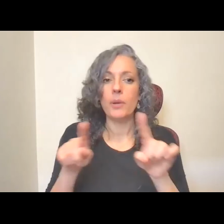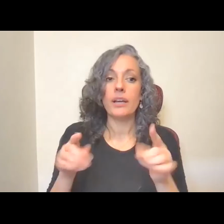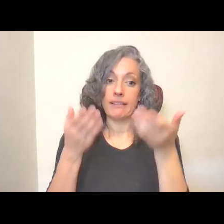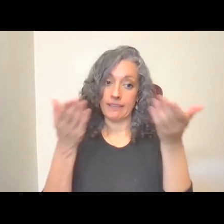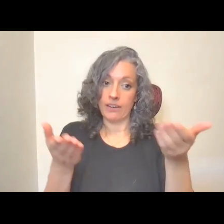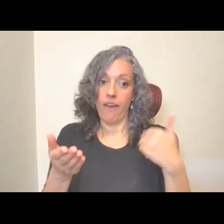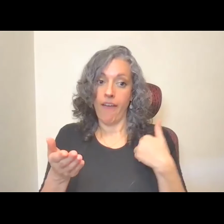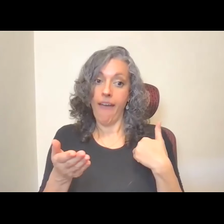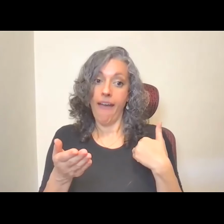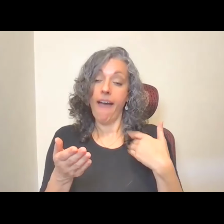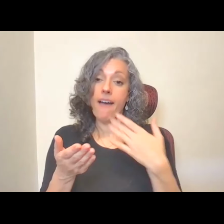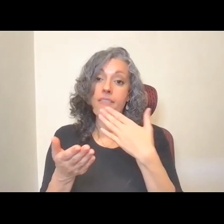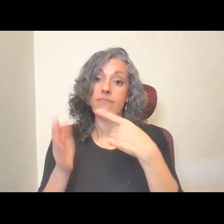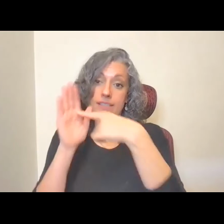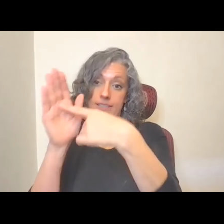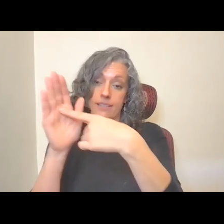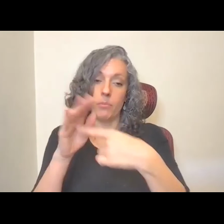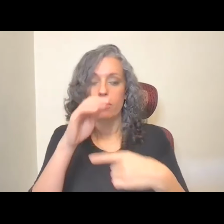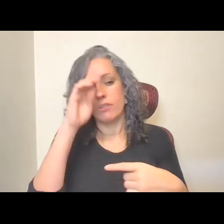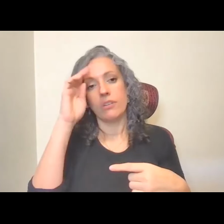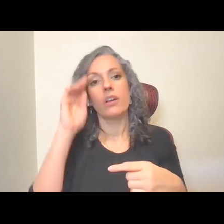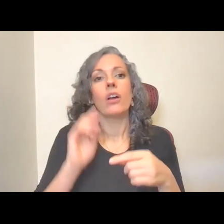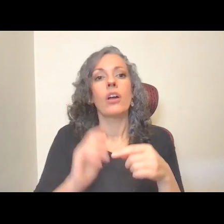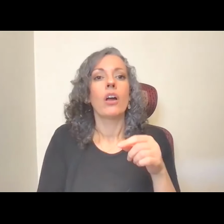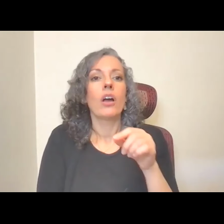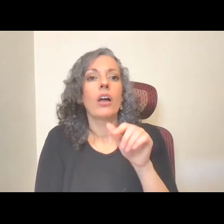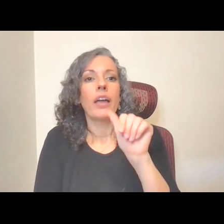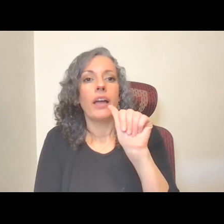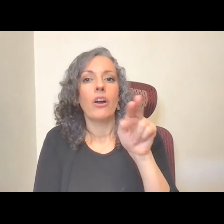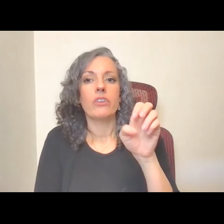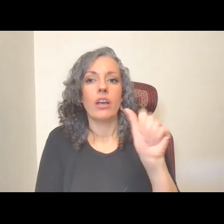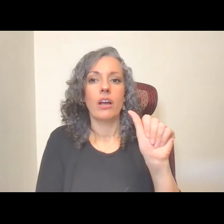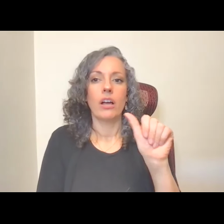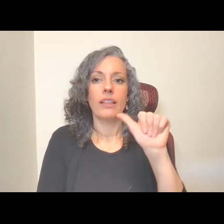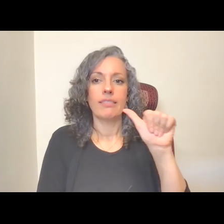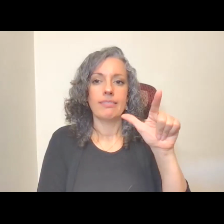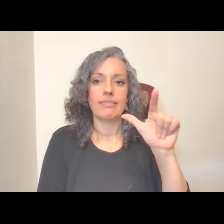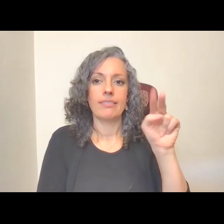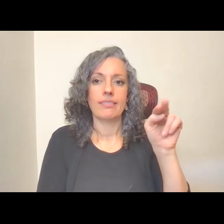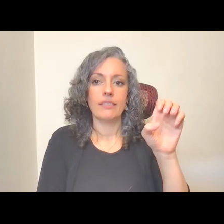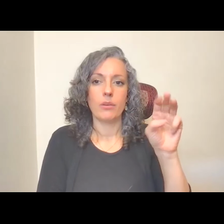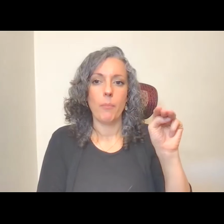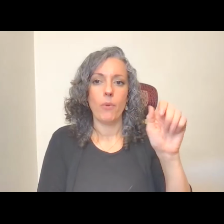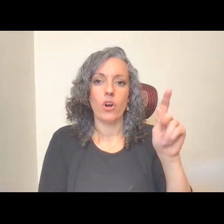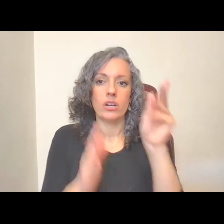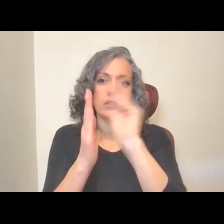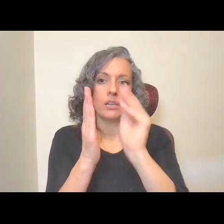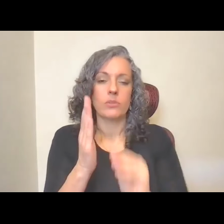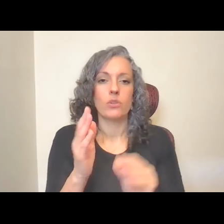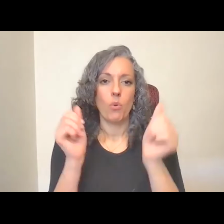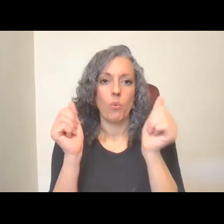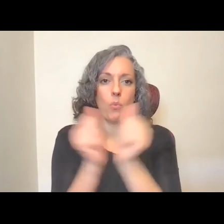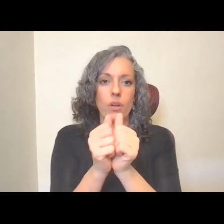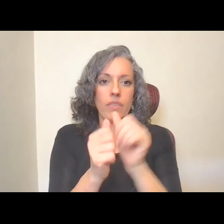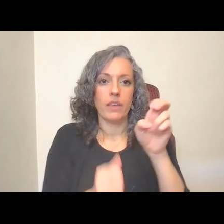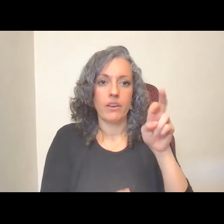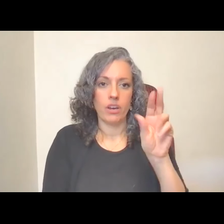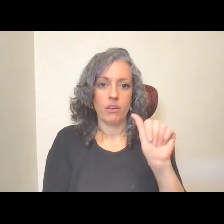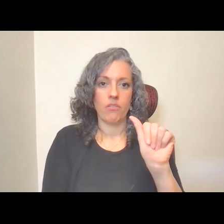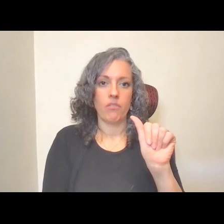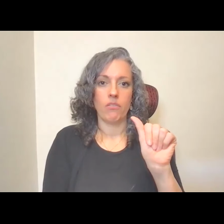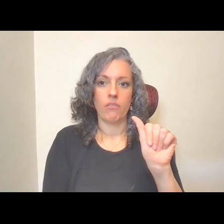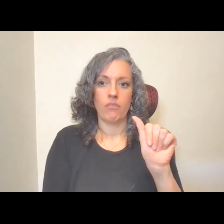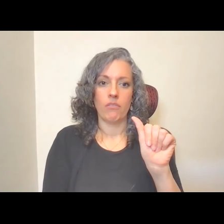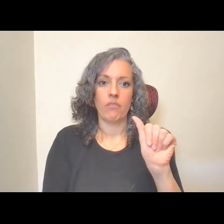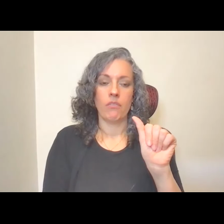Because it's the ARIA Landmark documentation with the ARIA Landmark annotated directly on top of it,